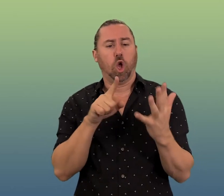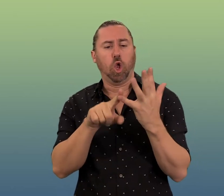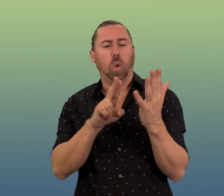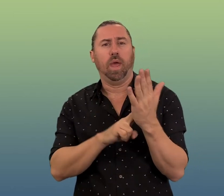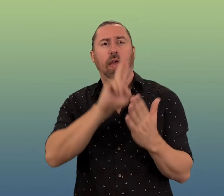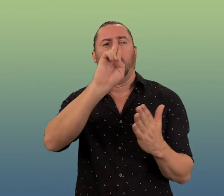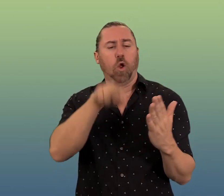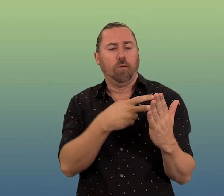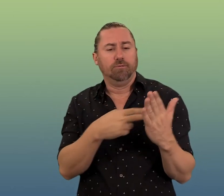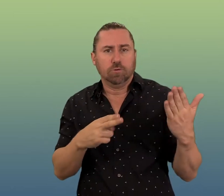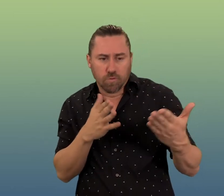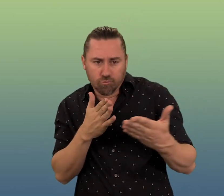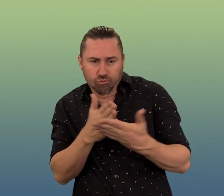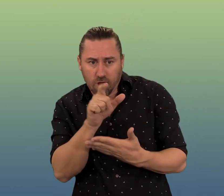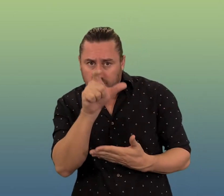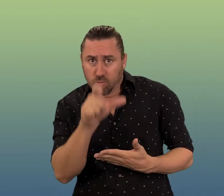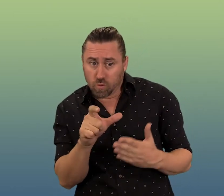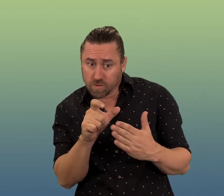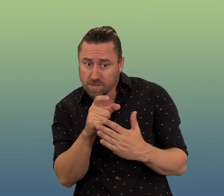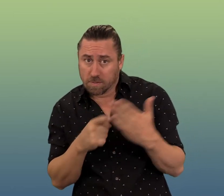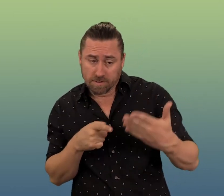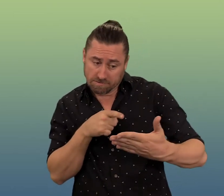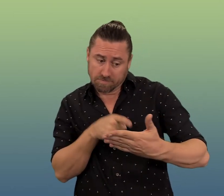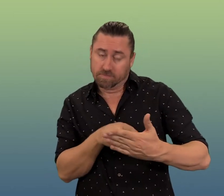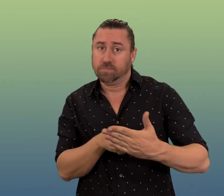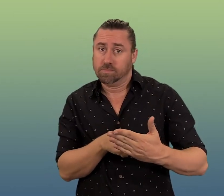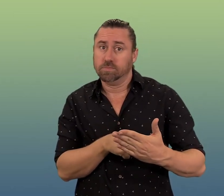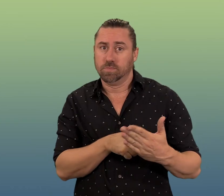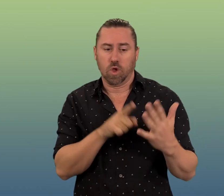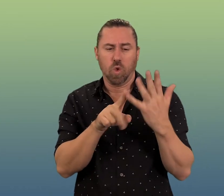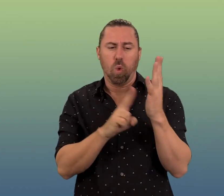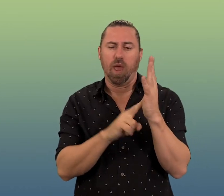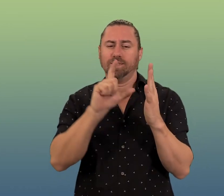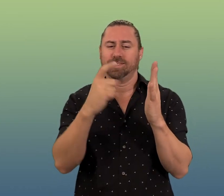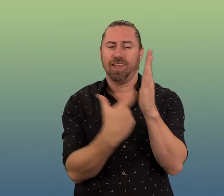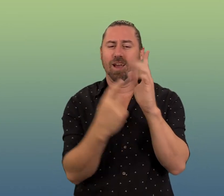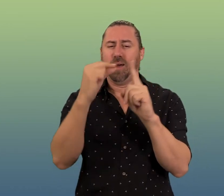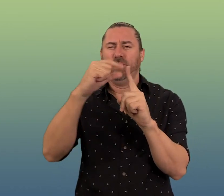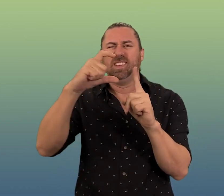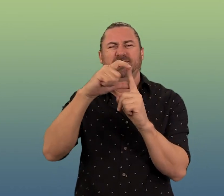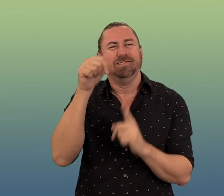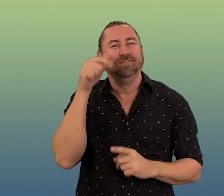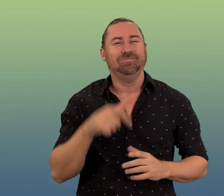The United Nations Convention on the Rights of Persons with Disabilities, UNCRPD.